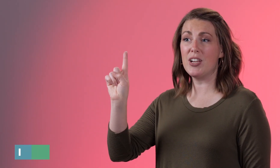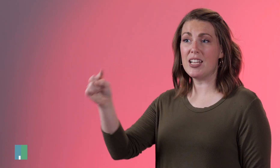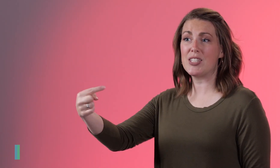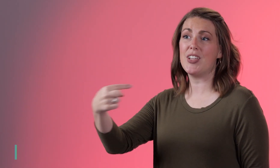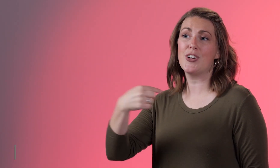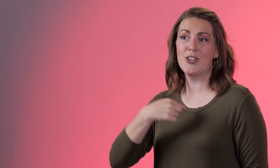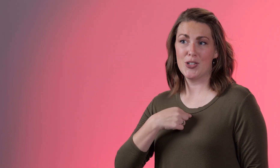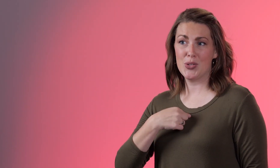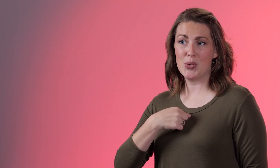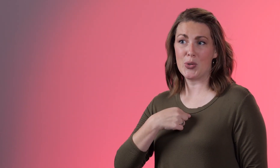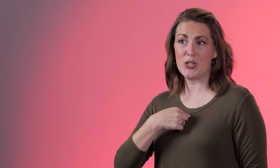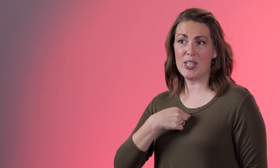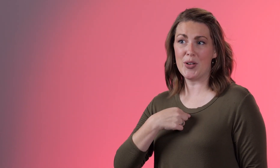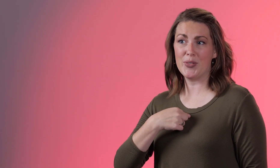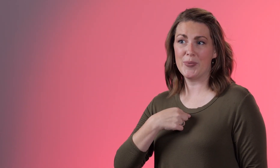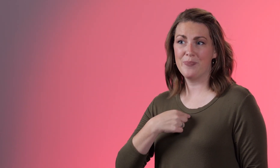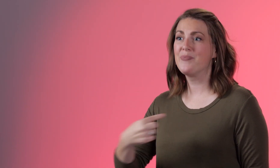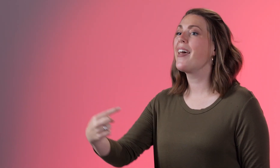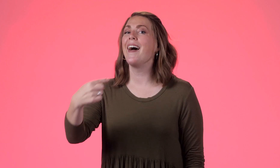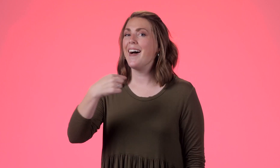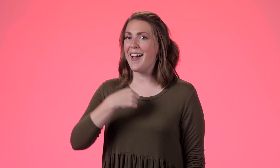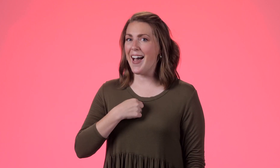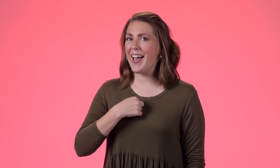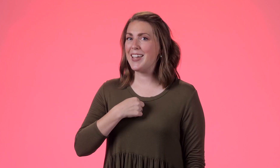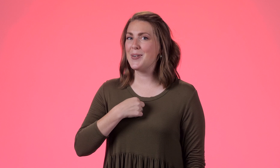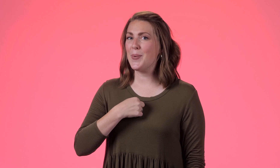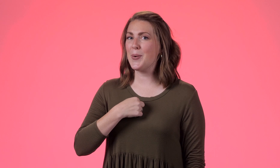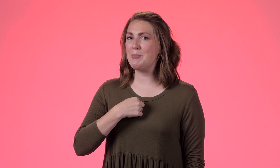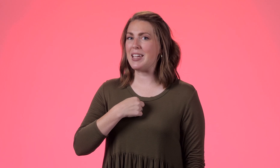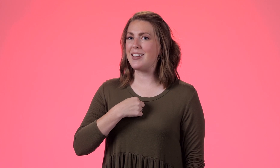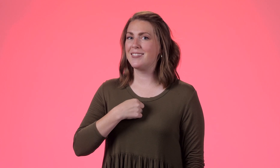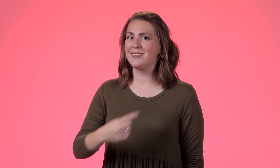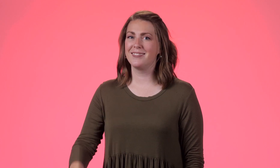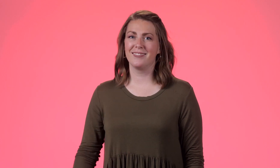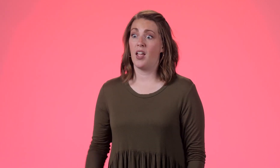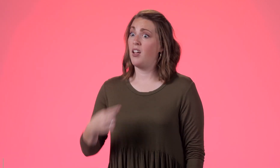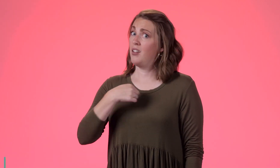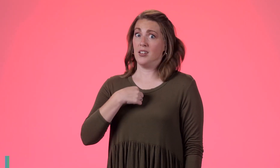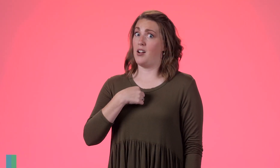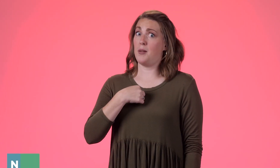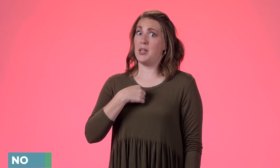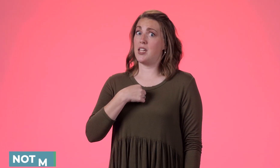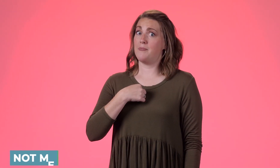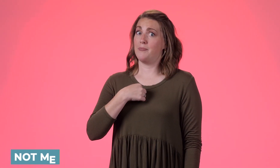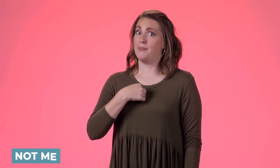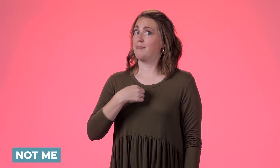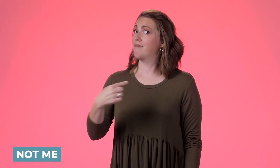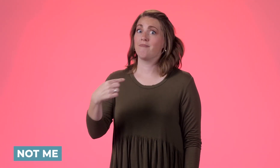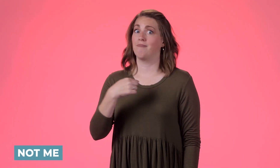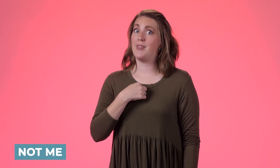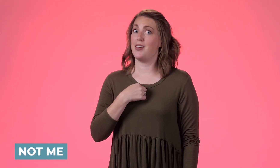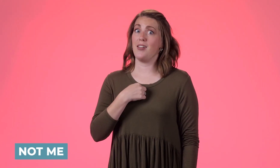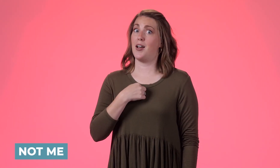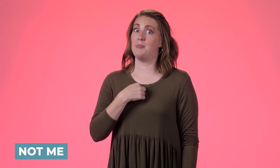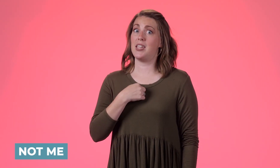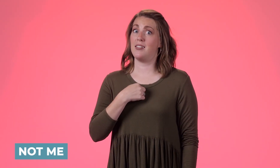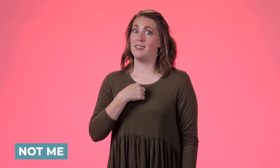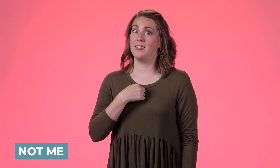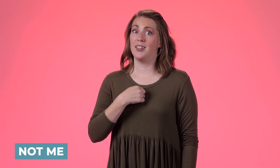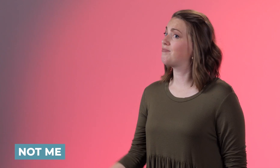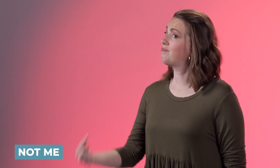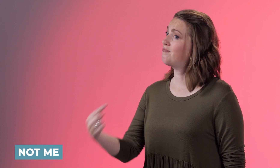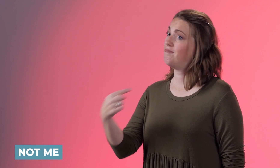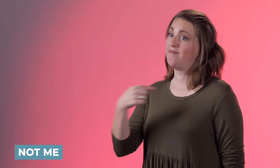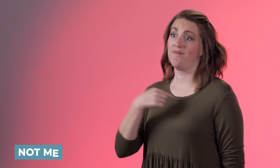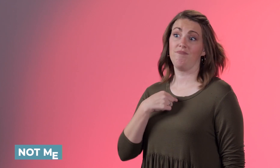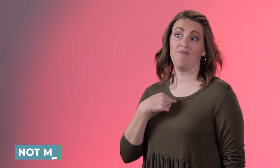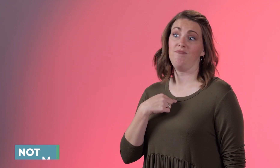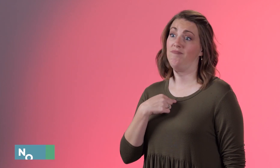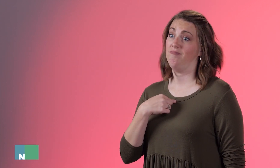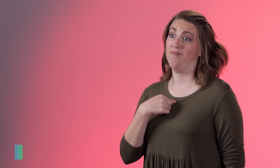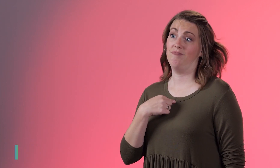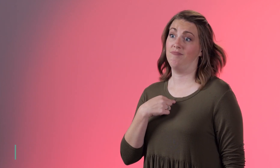your index finger towards yourself i or me not me not me you're pointing to yourself